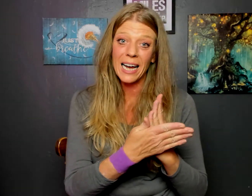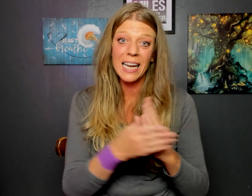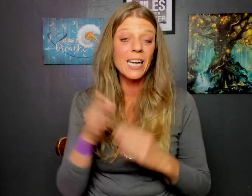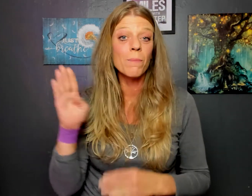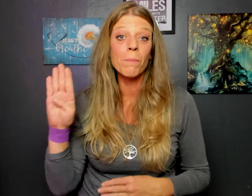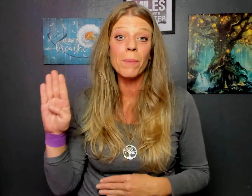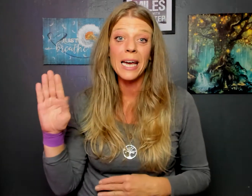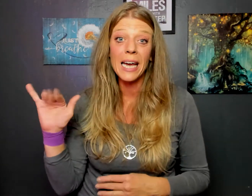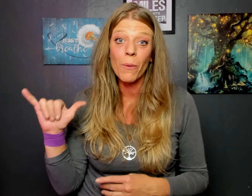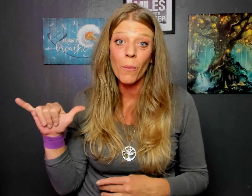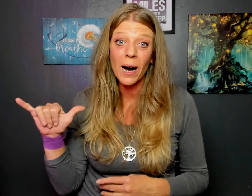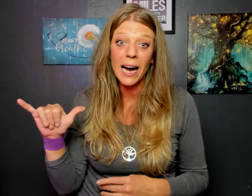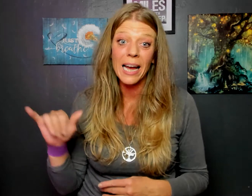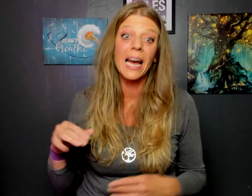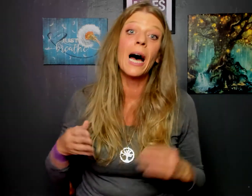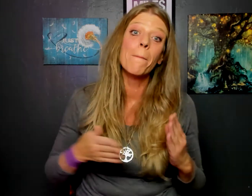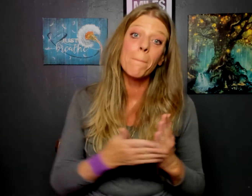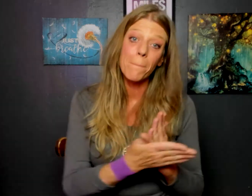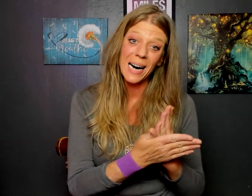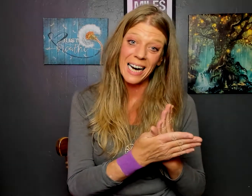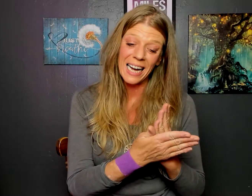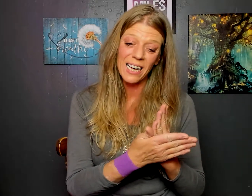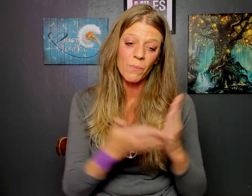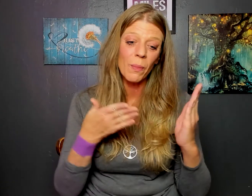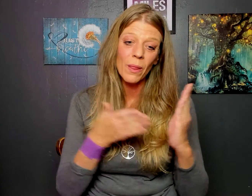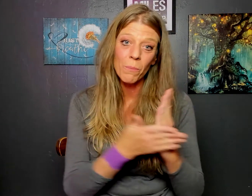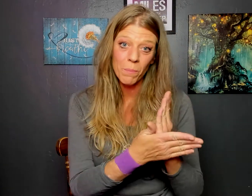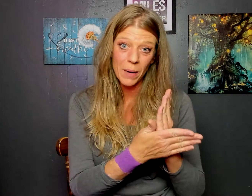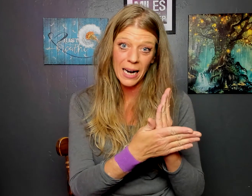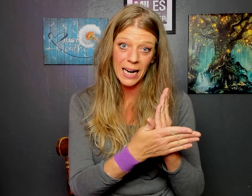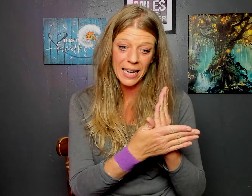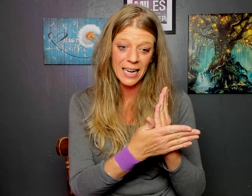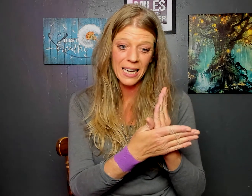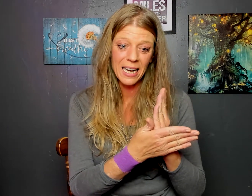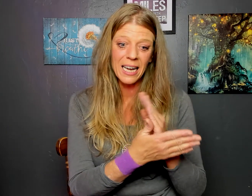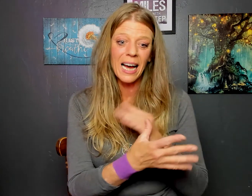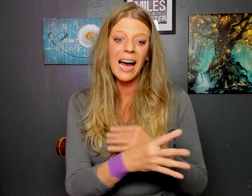B Y BY BY